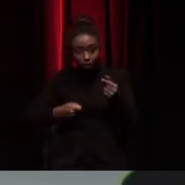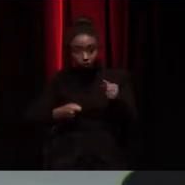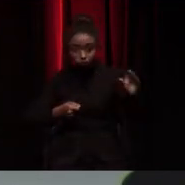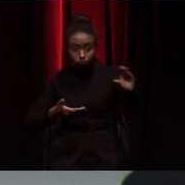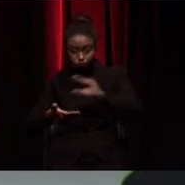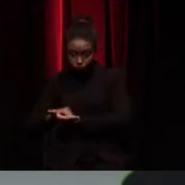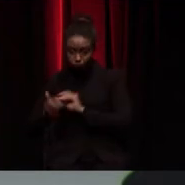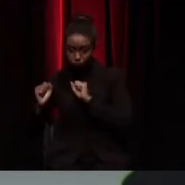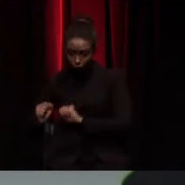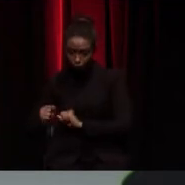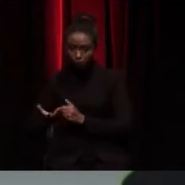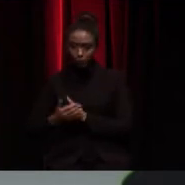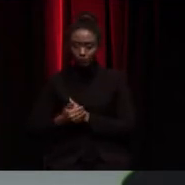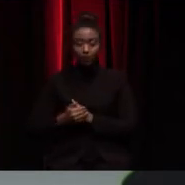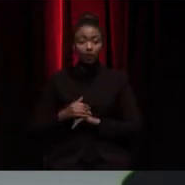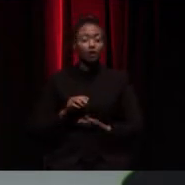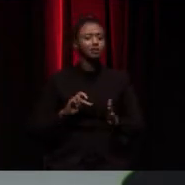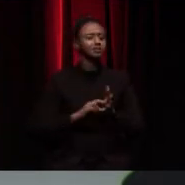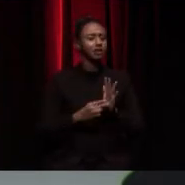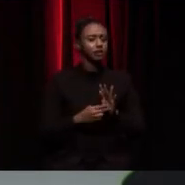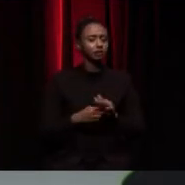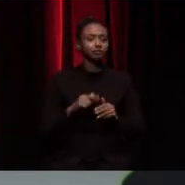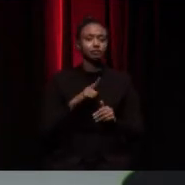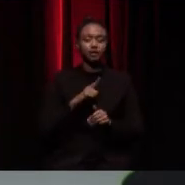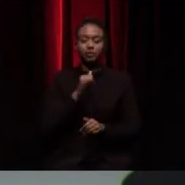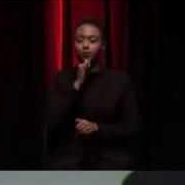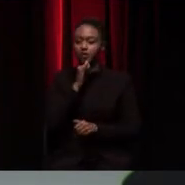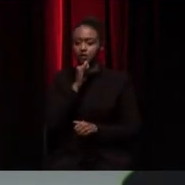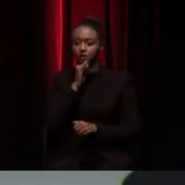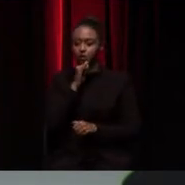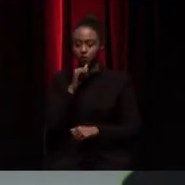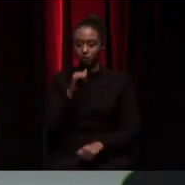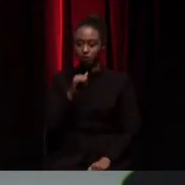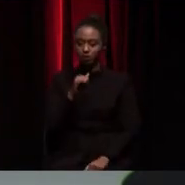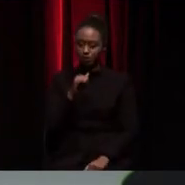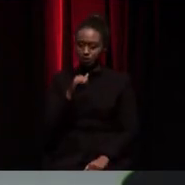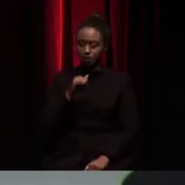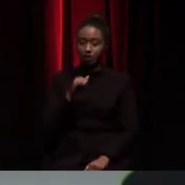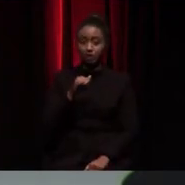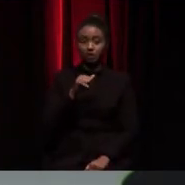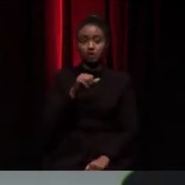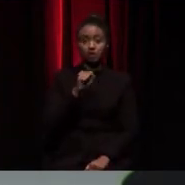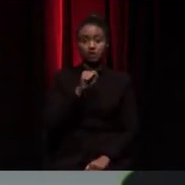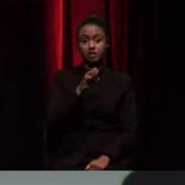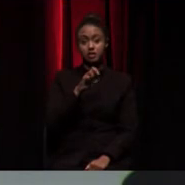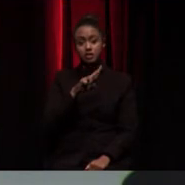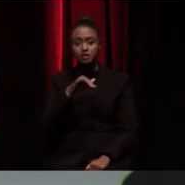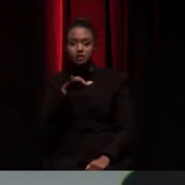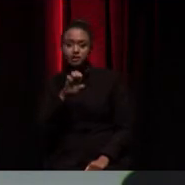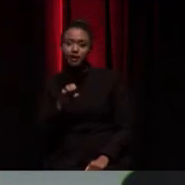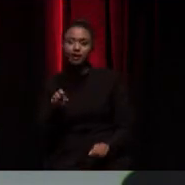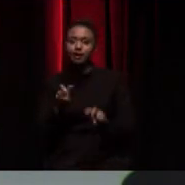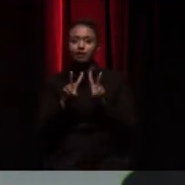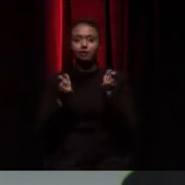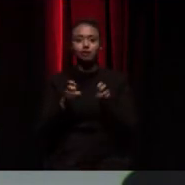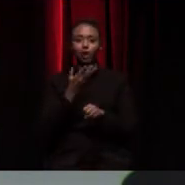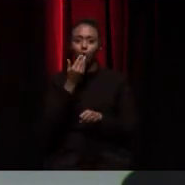if are considering a video series, for example, or a culinary series,